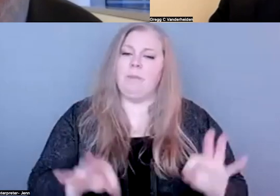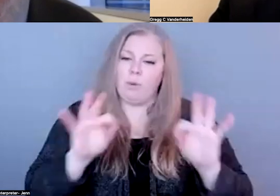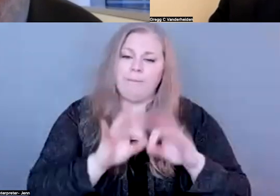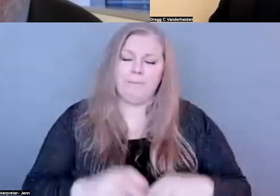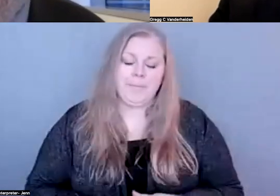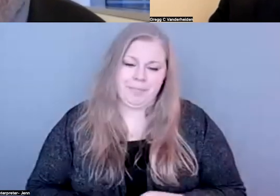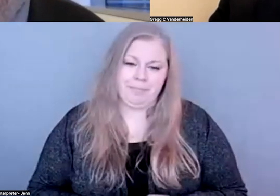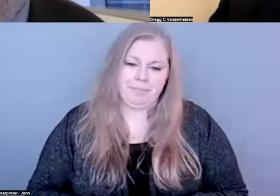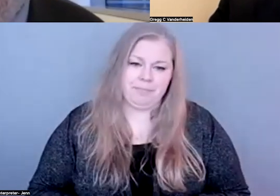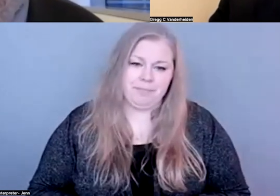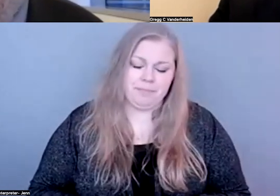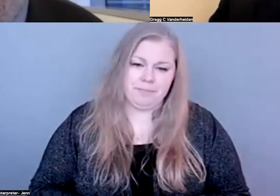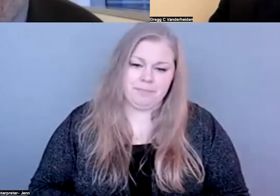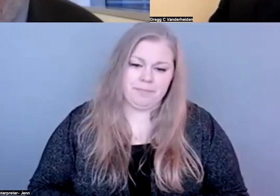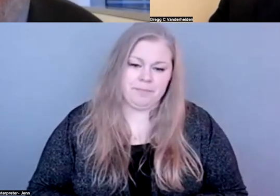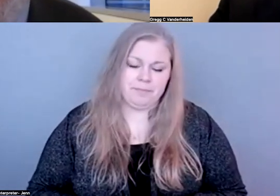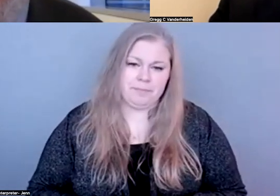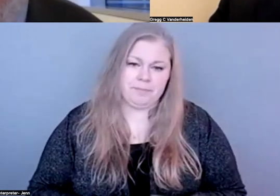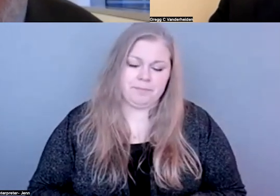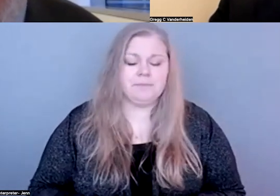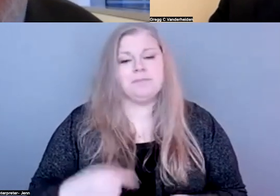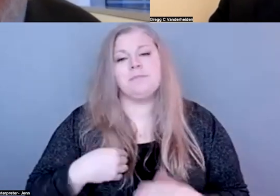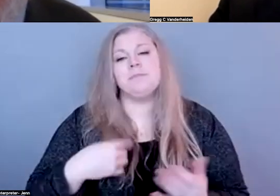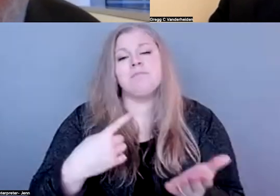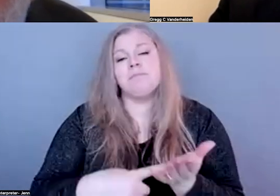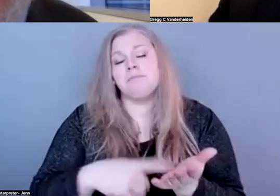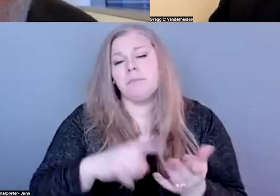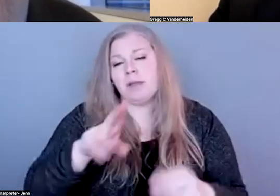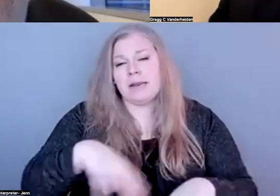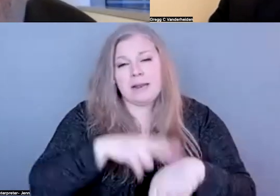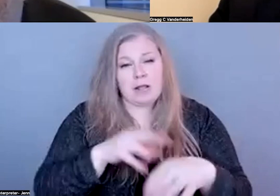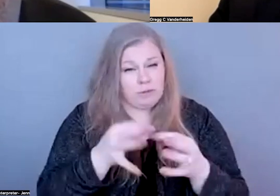We went on to talk about natural language interfaces. And of course,